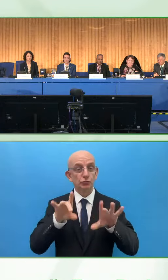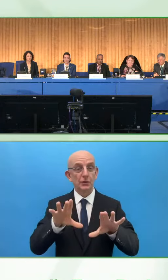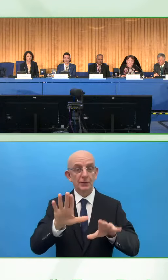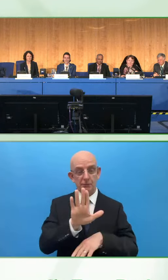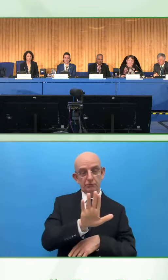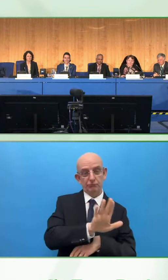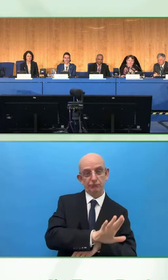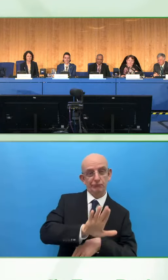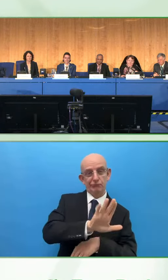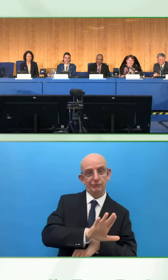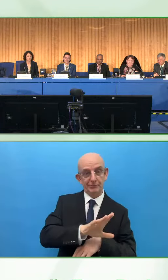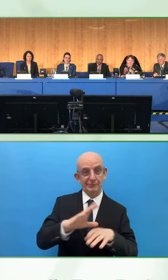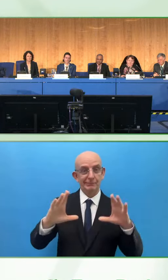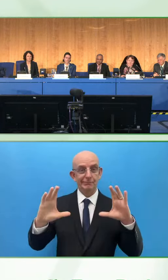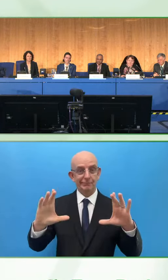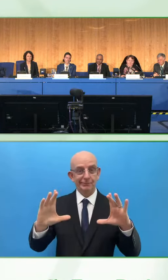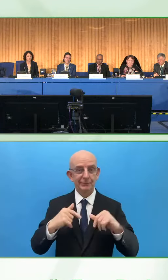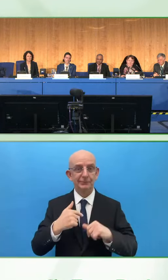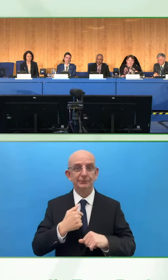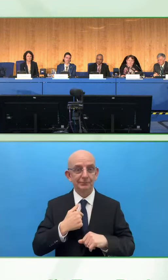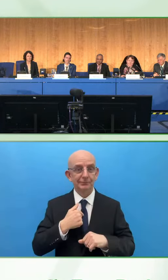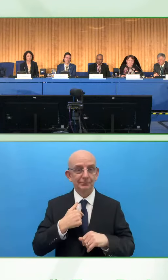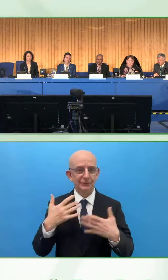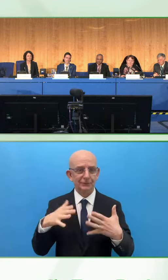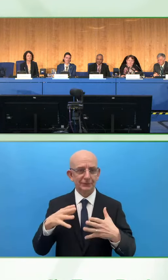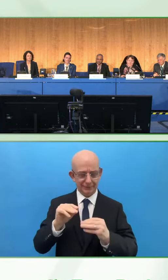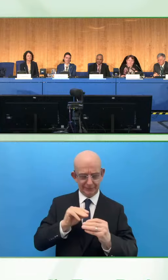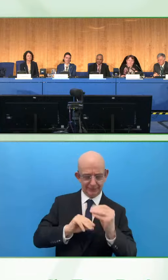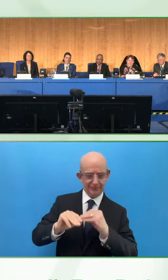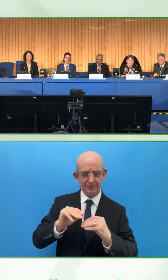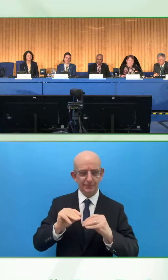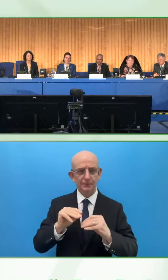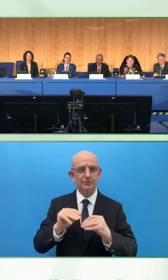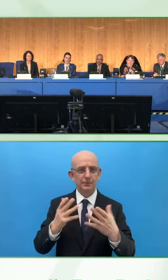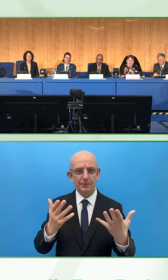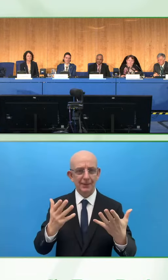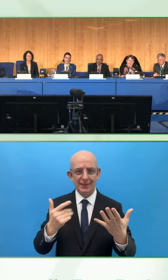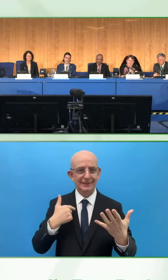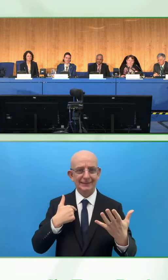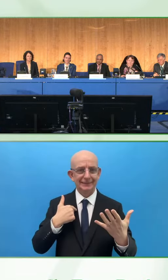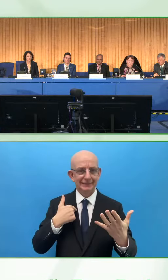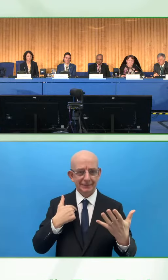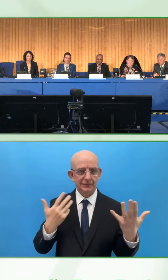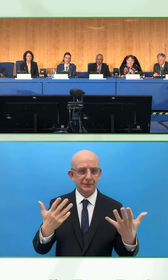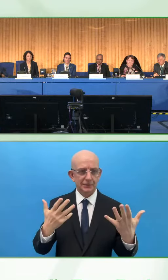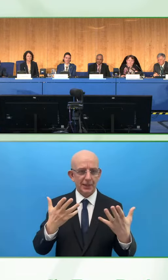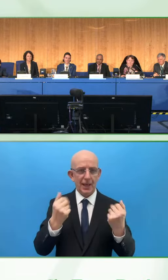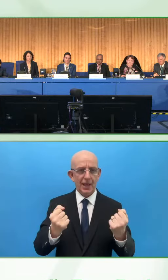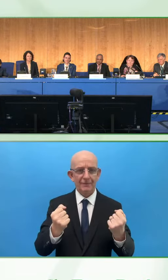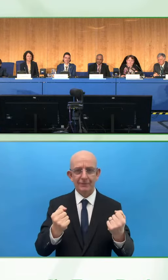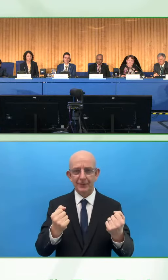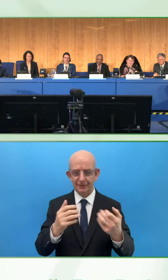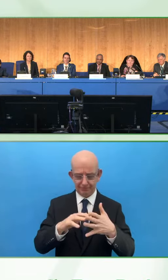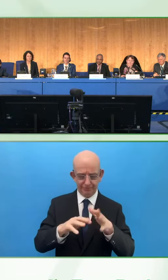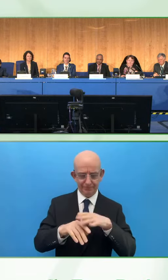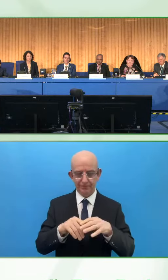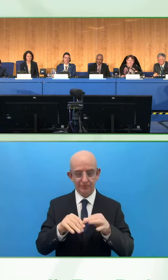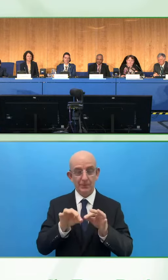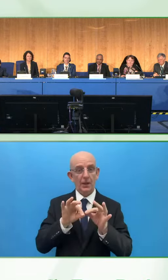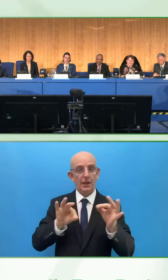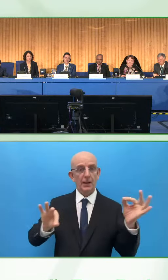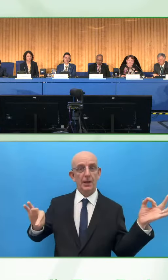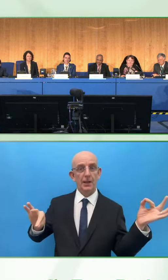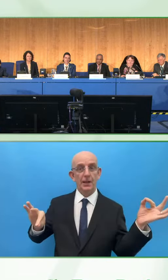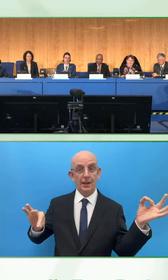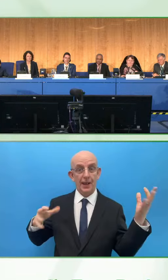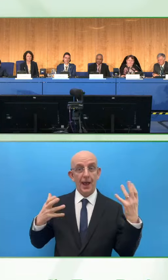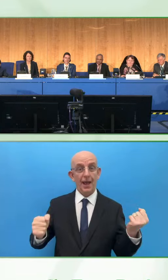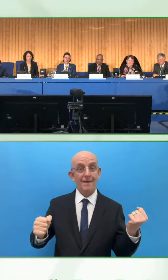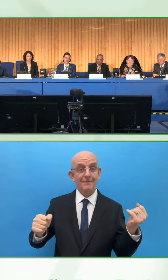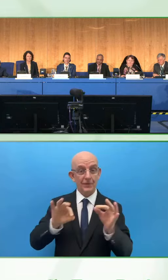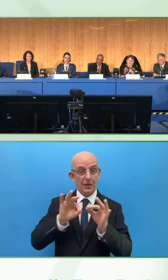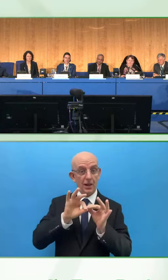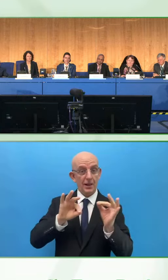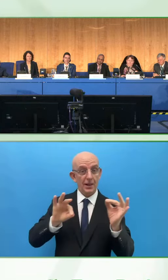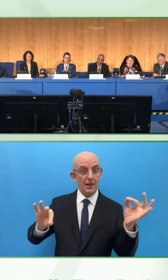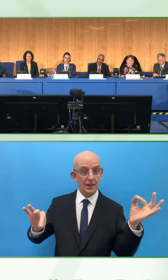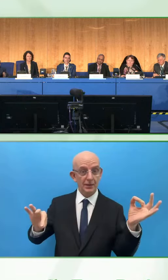My first it was made of wood.